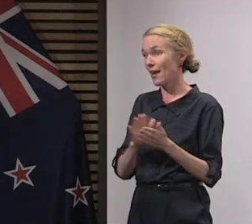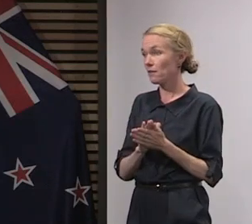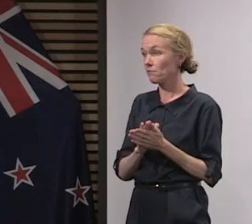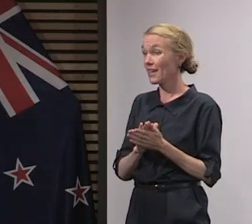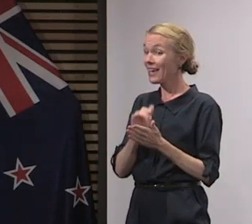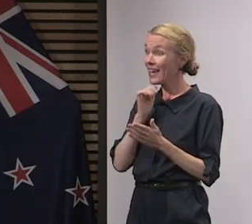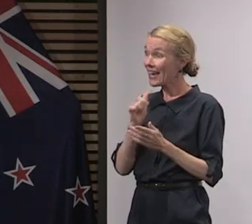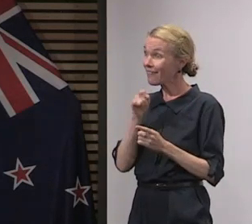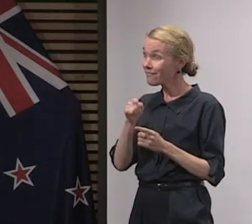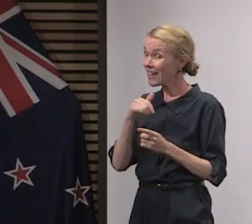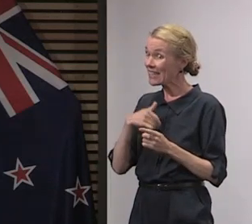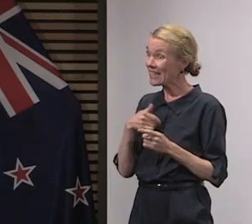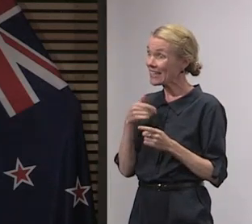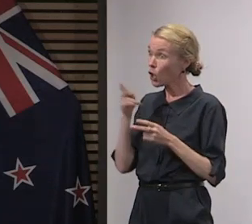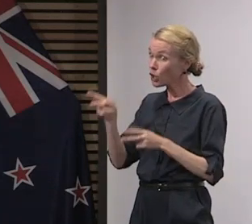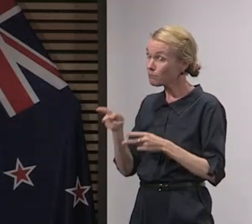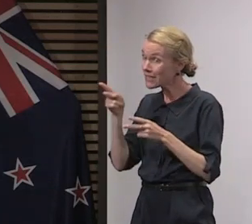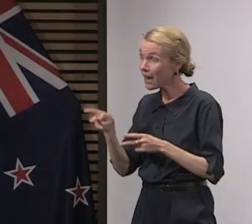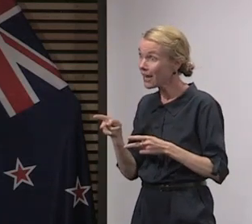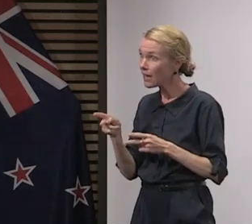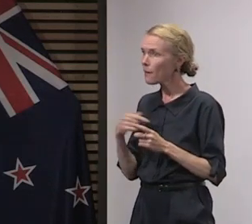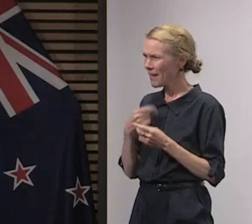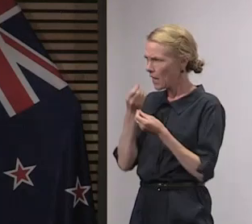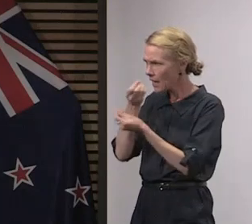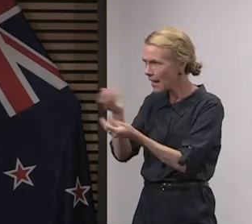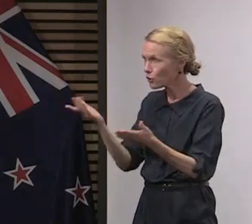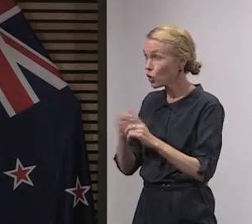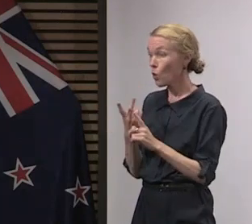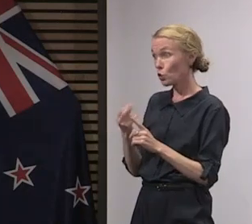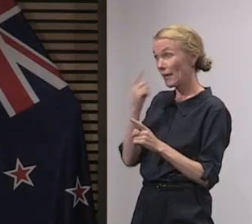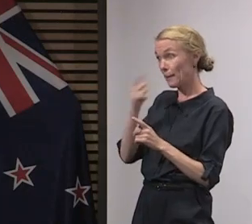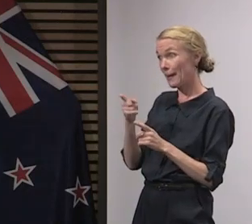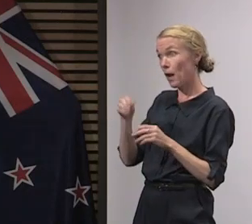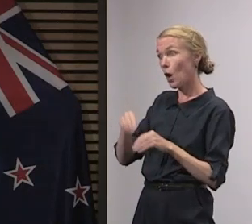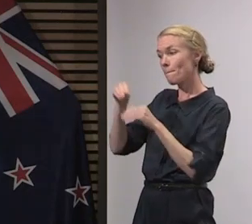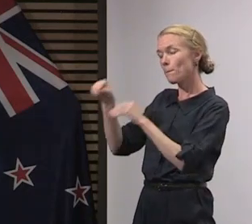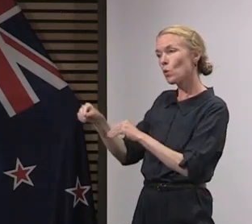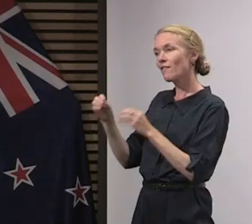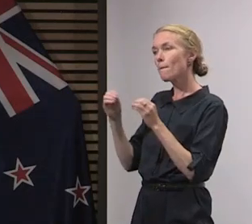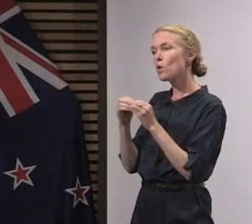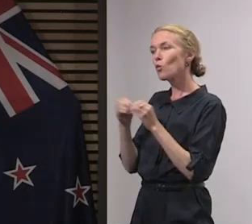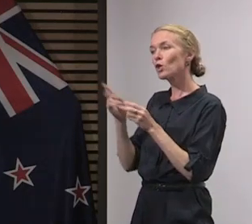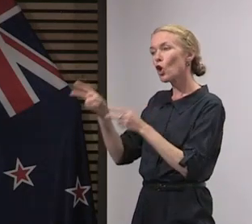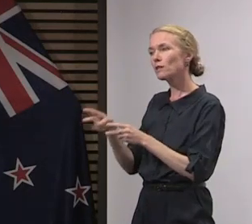very alert to make sure their wellbeing is the prime thing. If they need hospital-level